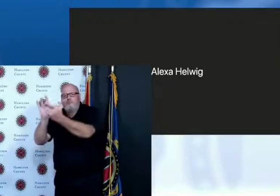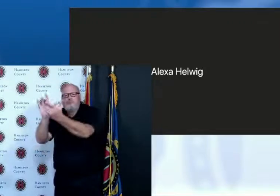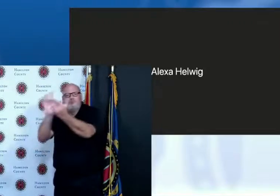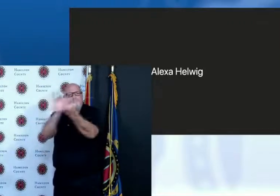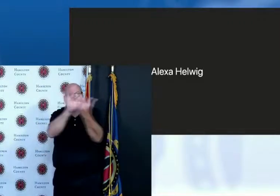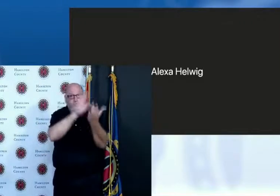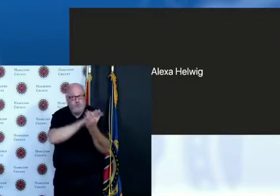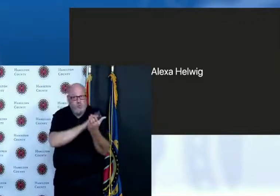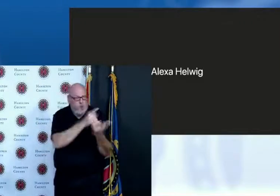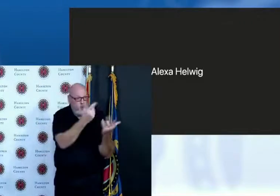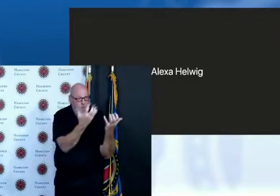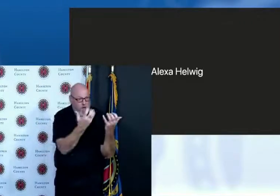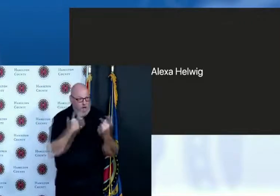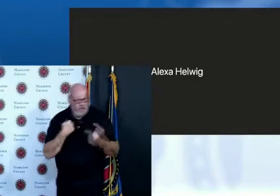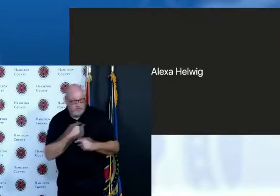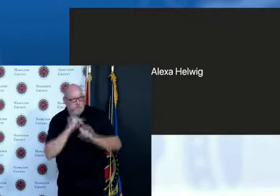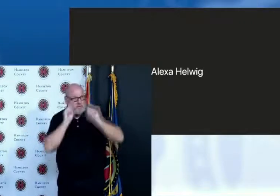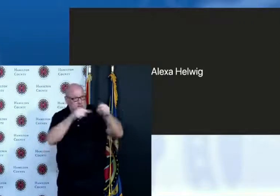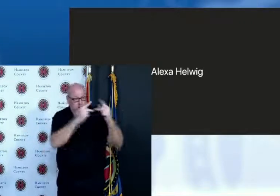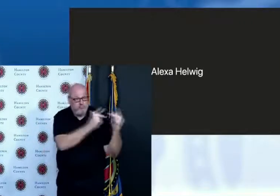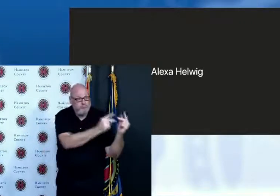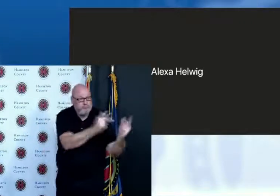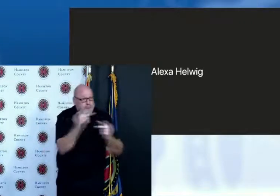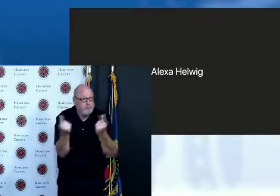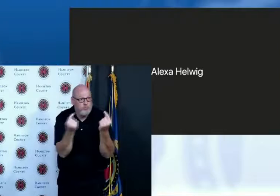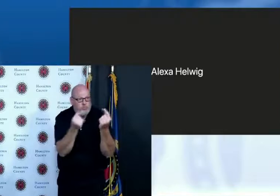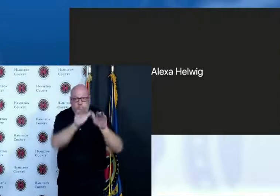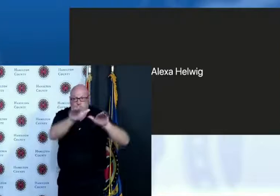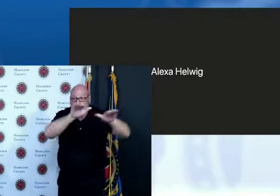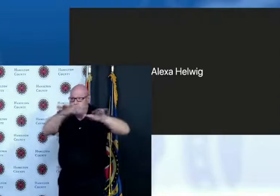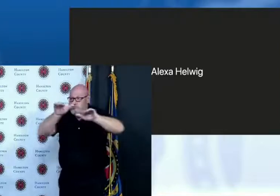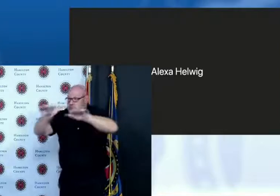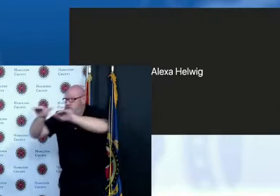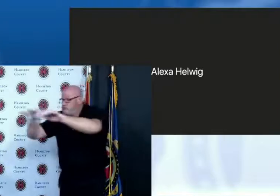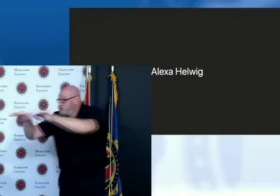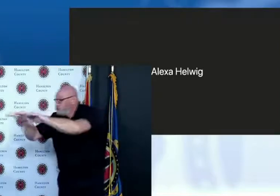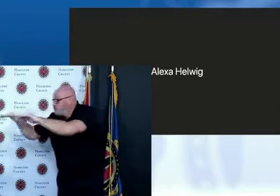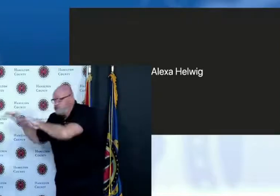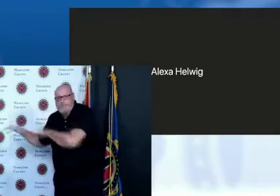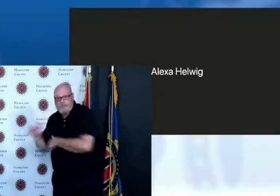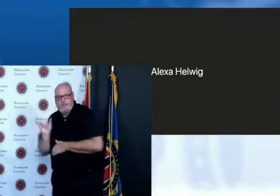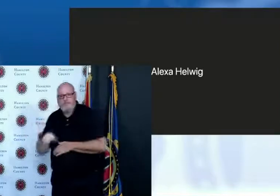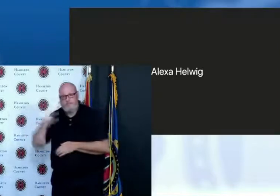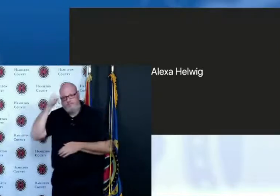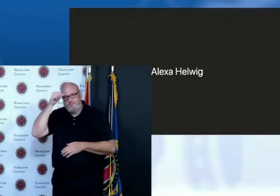your timeline or when you will announce anything we actually have clinics starting this week I